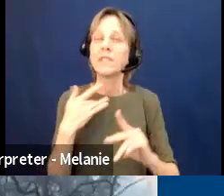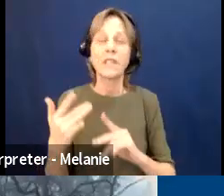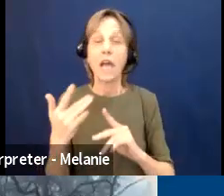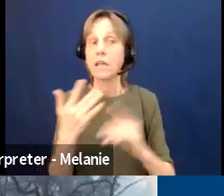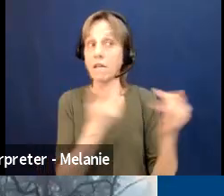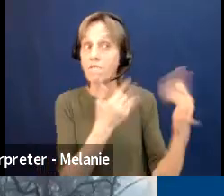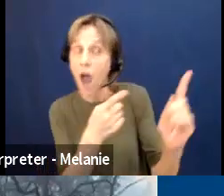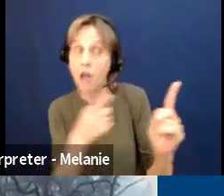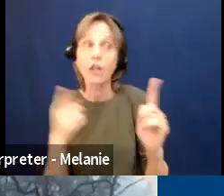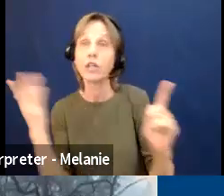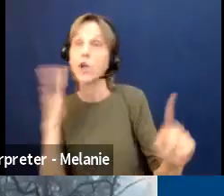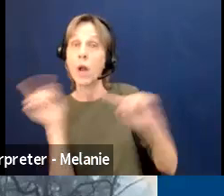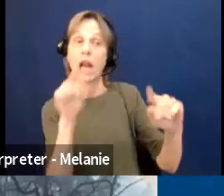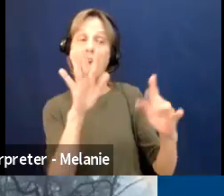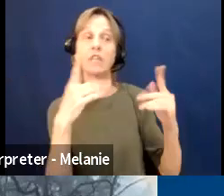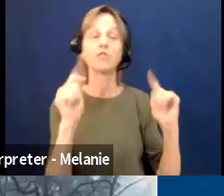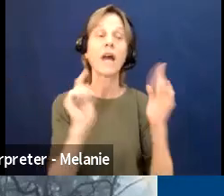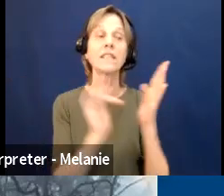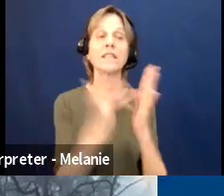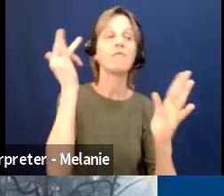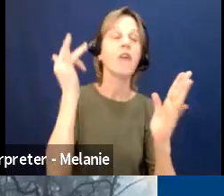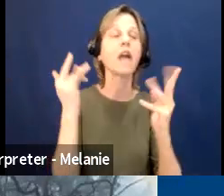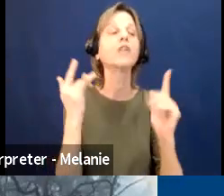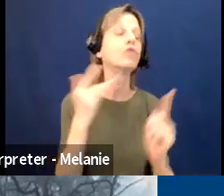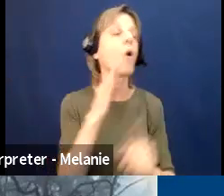to take advantage of you they tell you they were working on your neighbor's property they can give